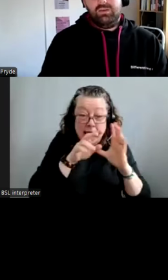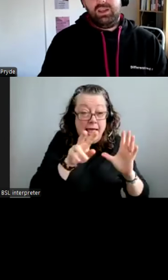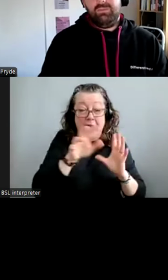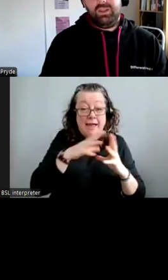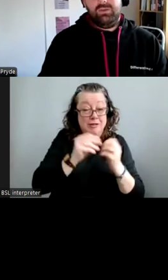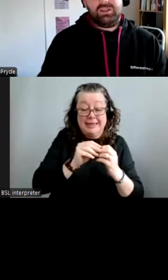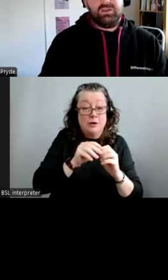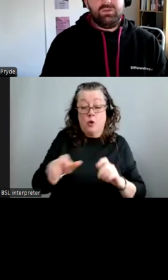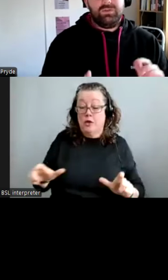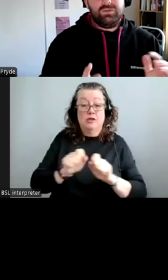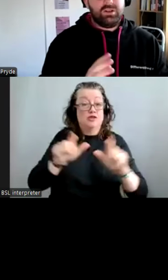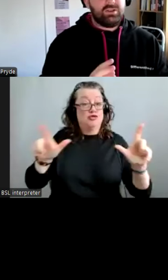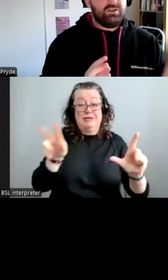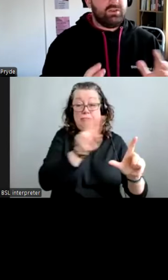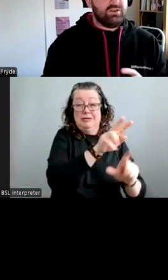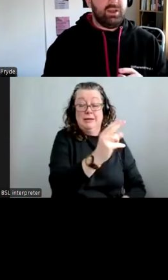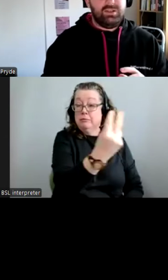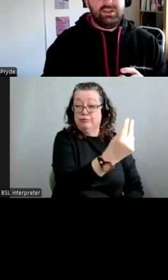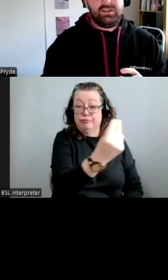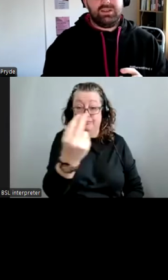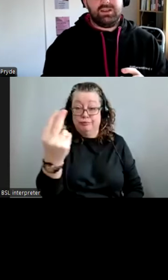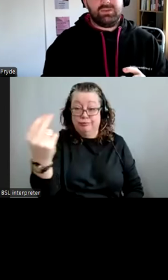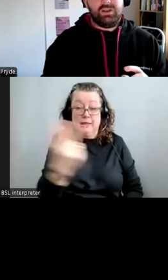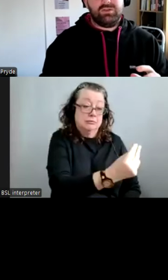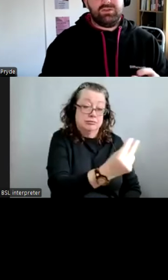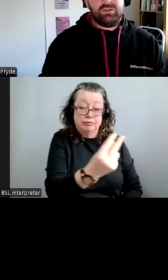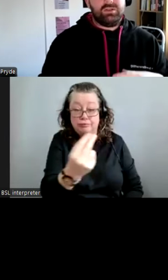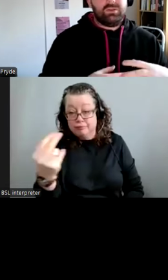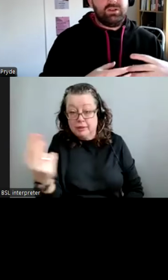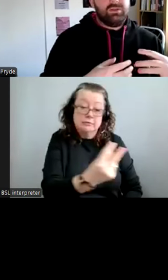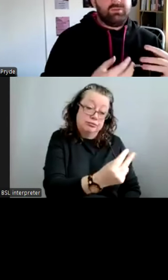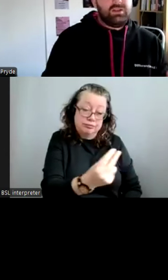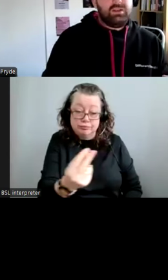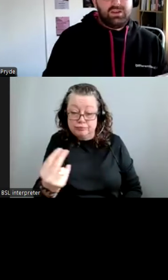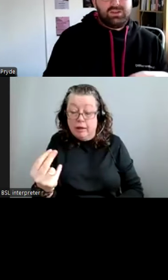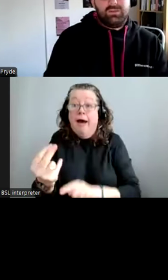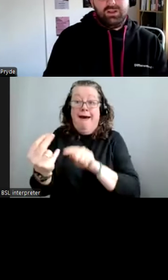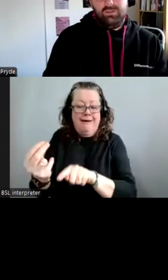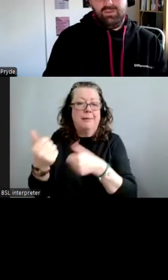The way how we solve structure on our pages is we introduce what's called semantic HTML.